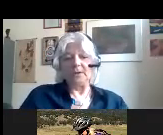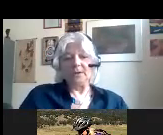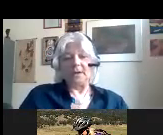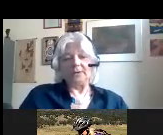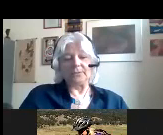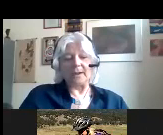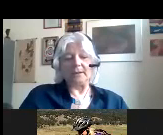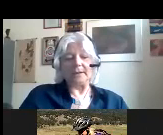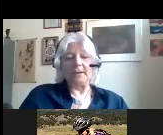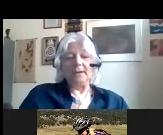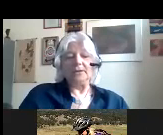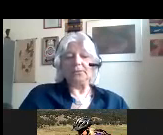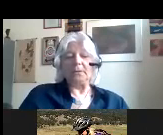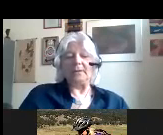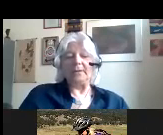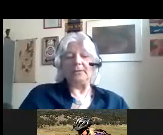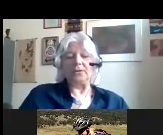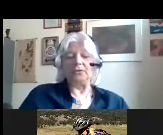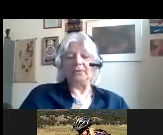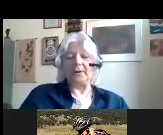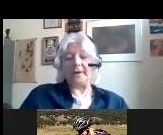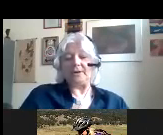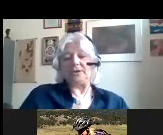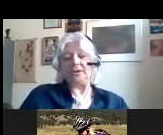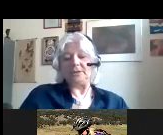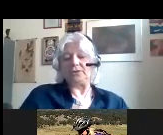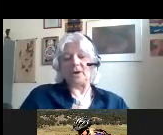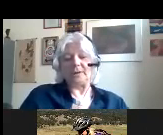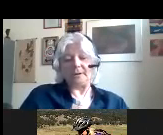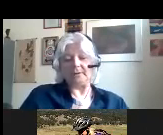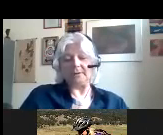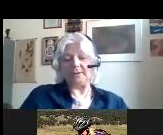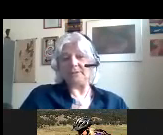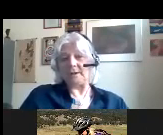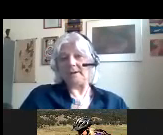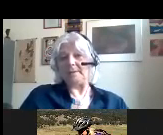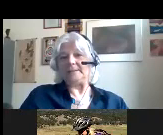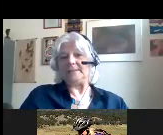directly, just really those cultural variations and those trauma narratives at the same